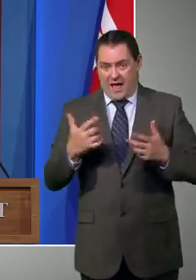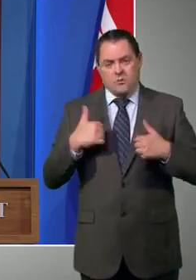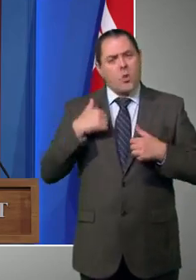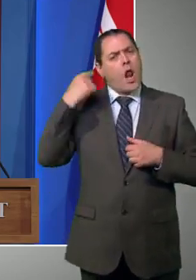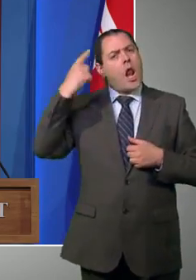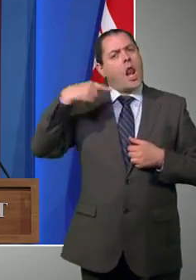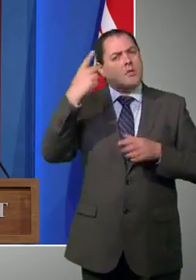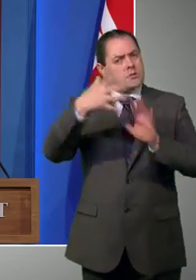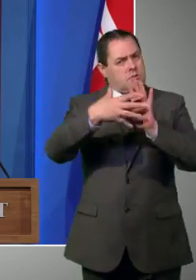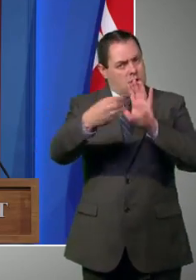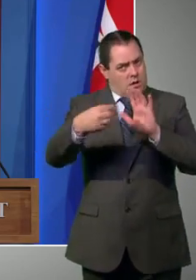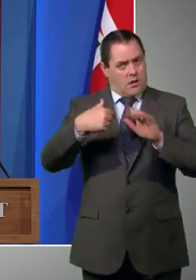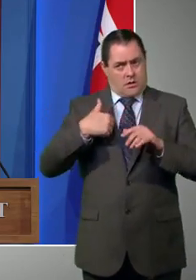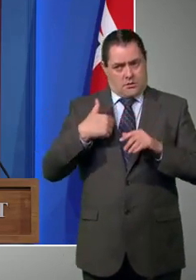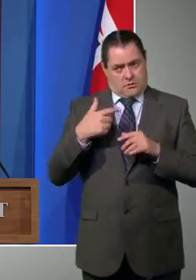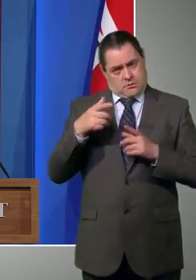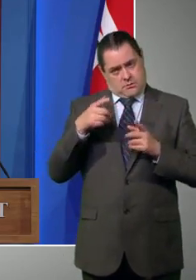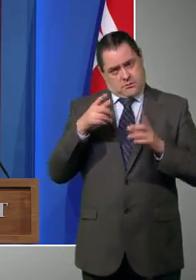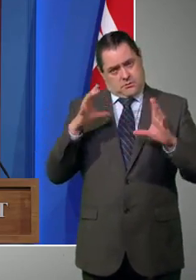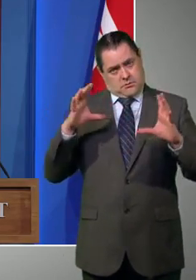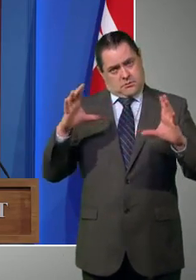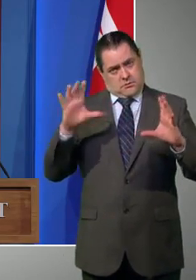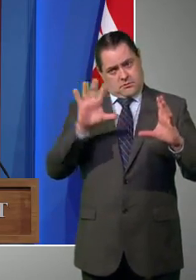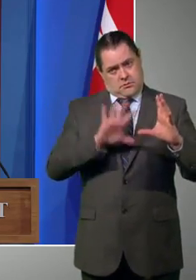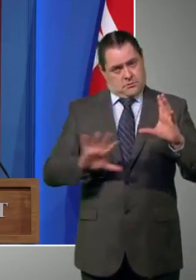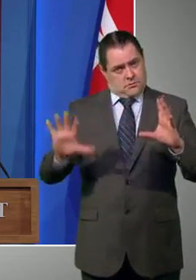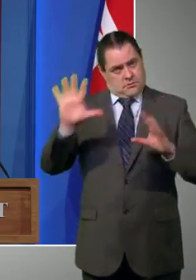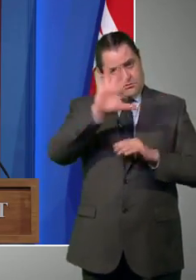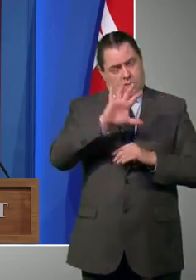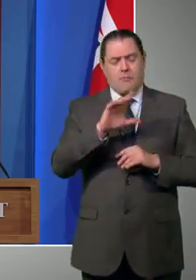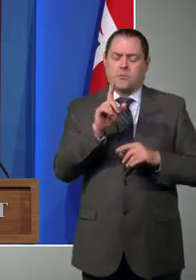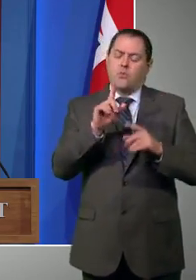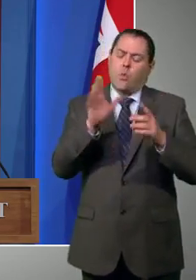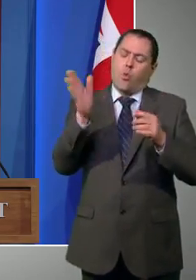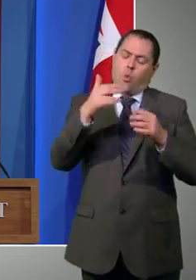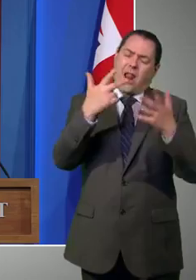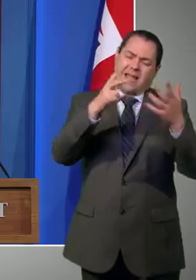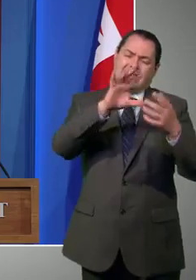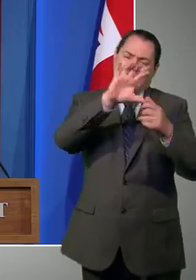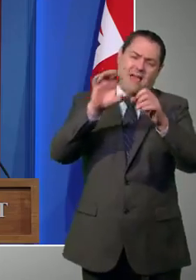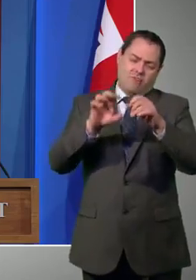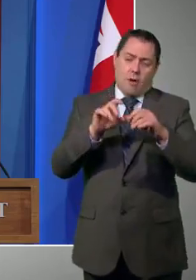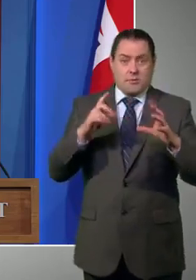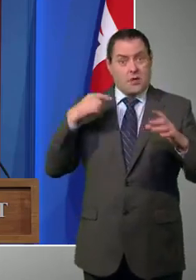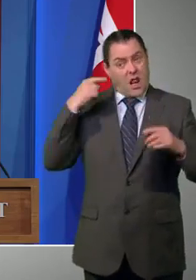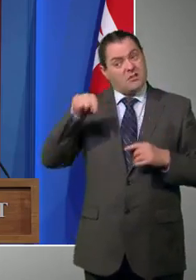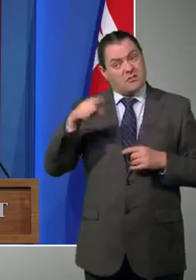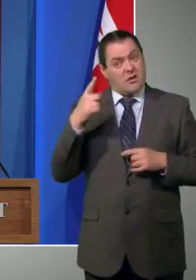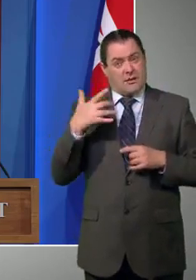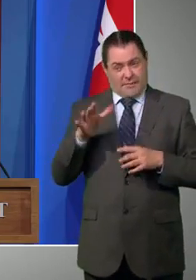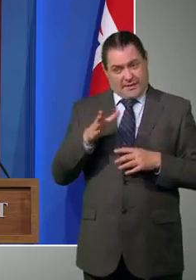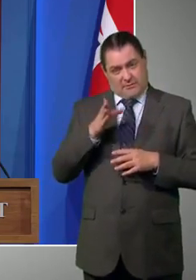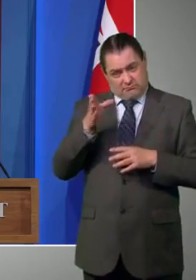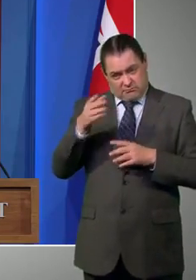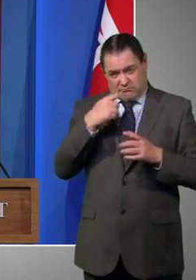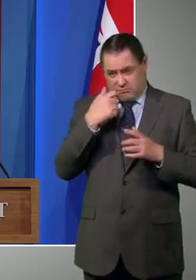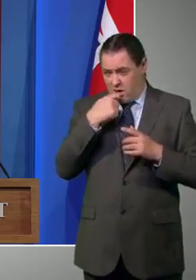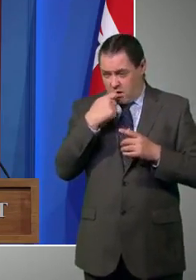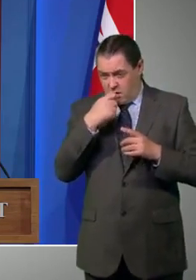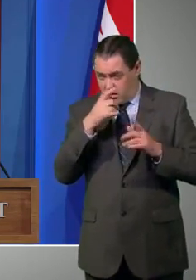been a huge effort in in in all of these areas actually, but in surge testing and the fastest